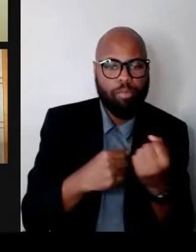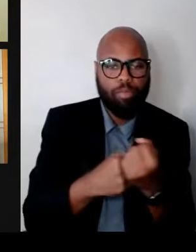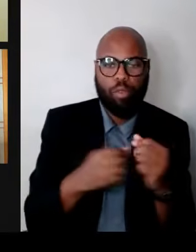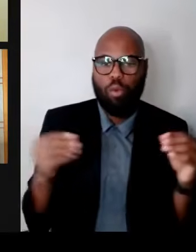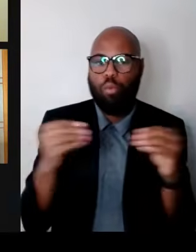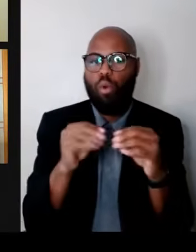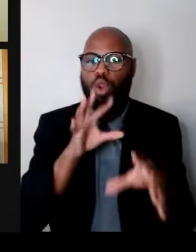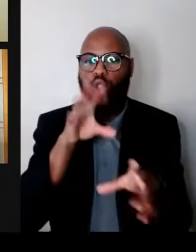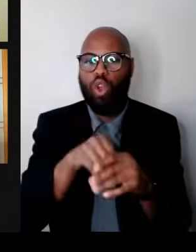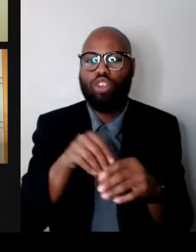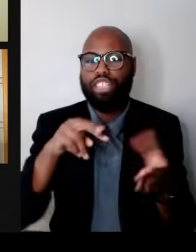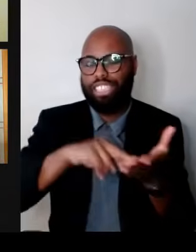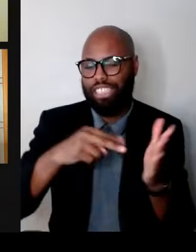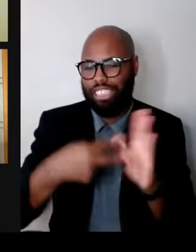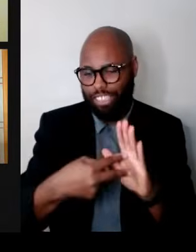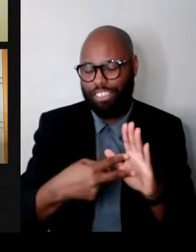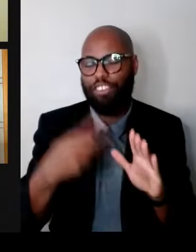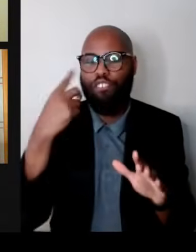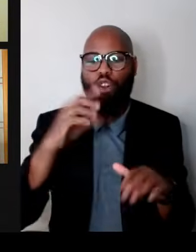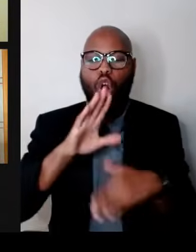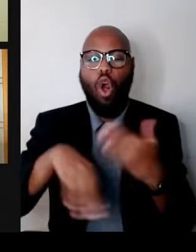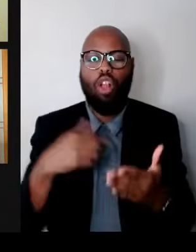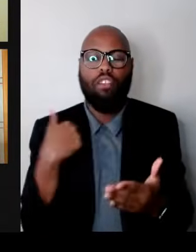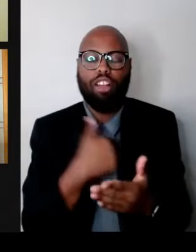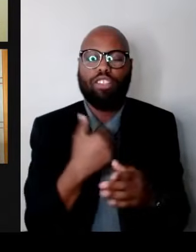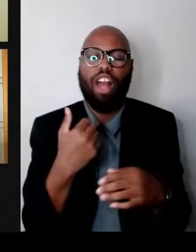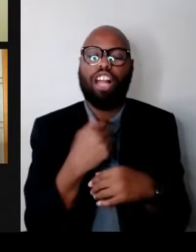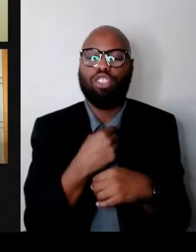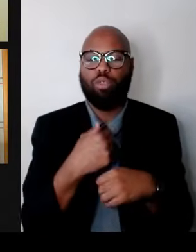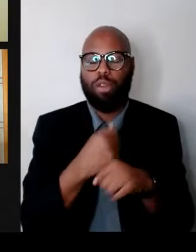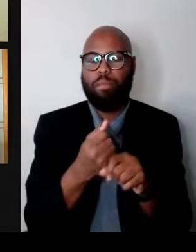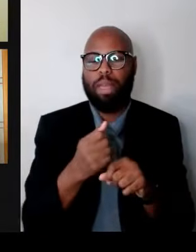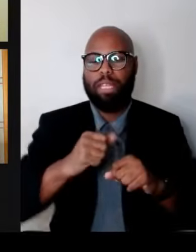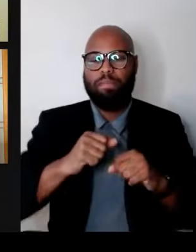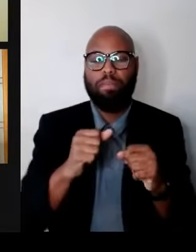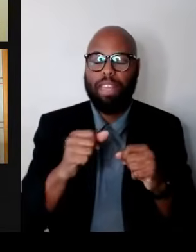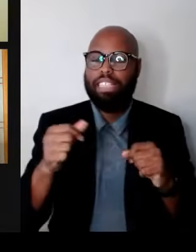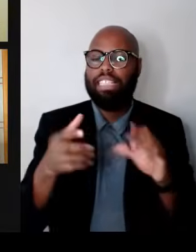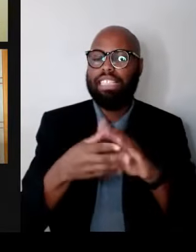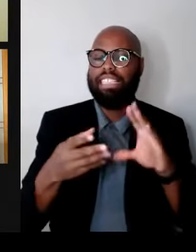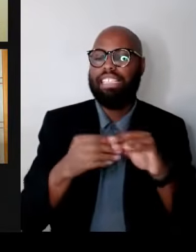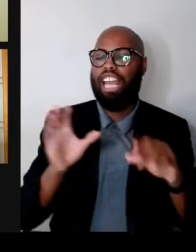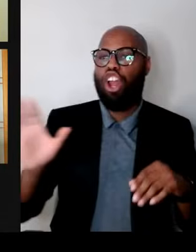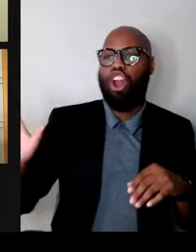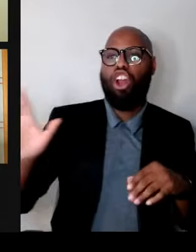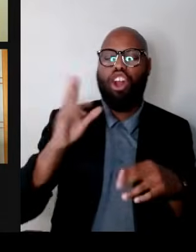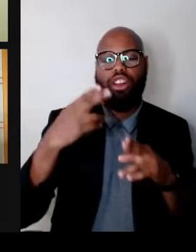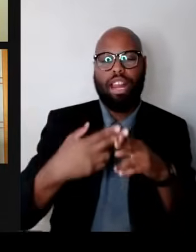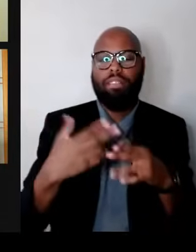And so I just wanted to make space to say her name today because those are the people who have influenced me,